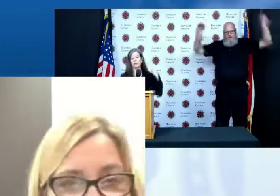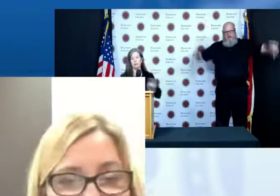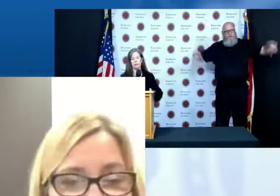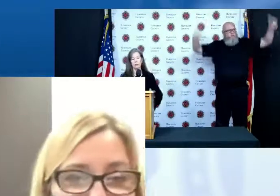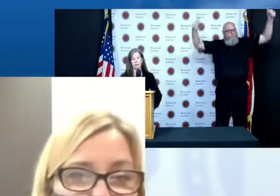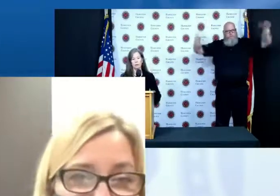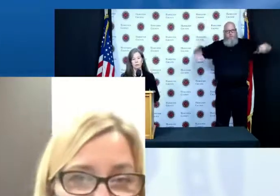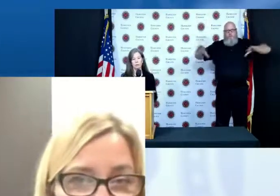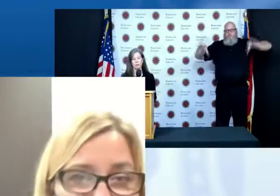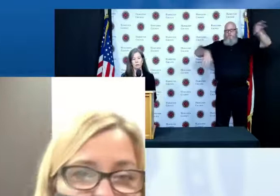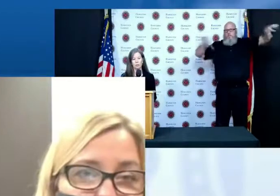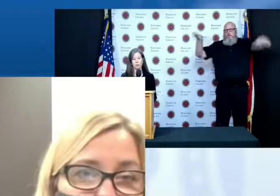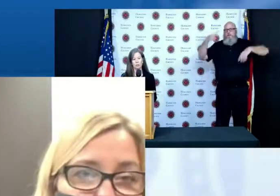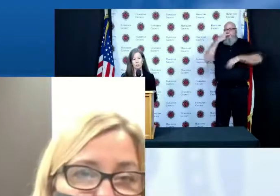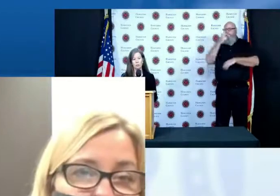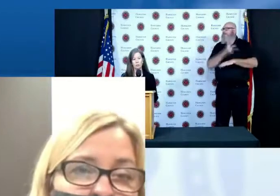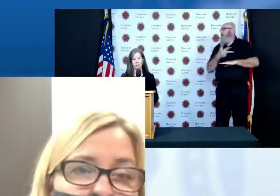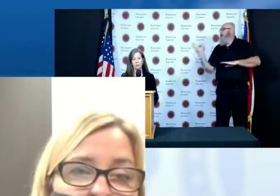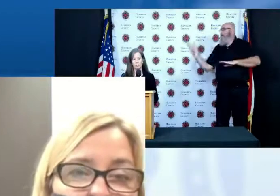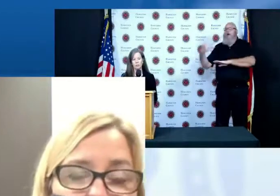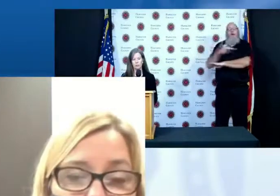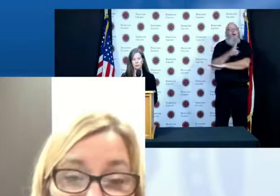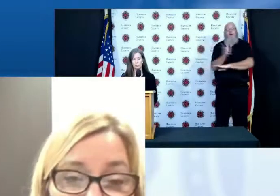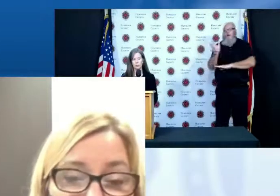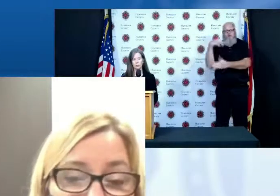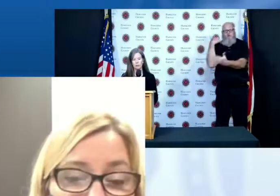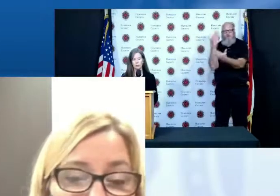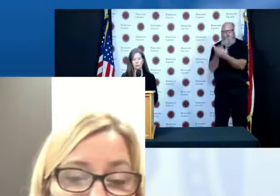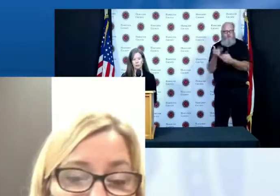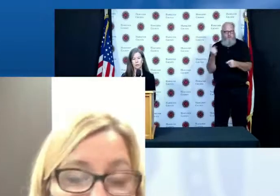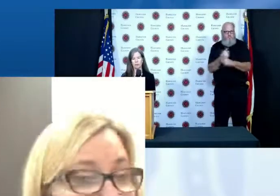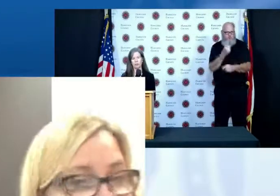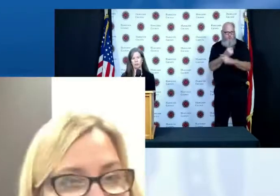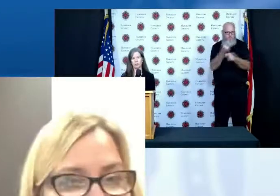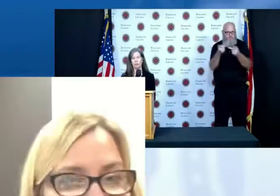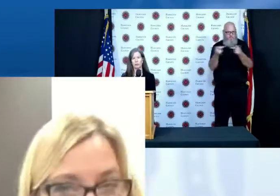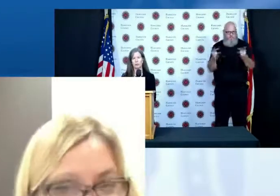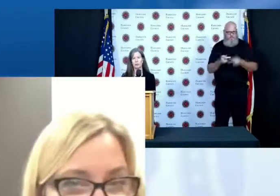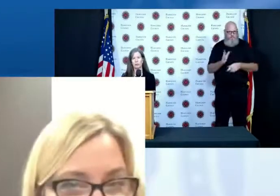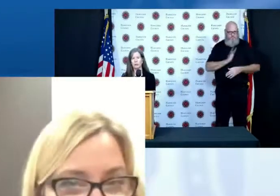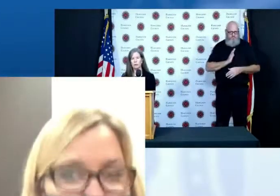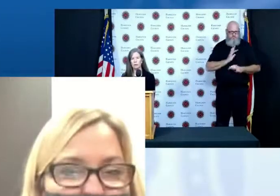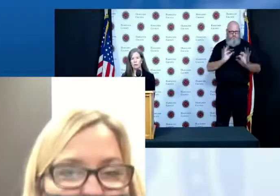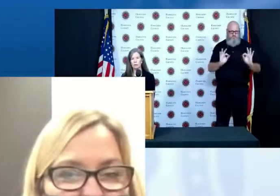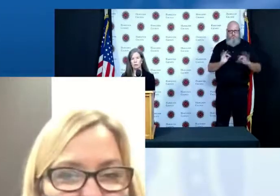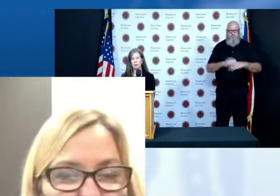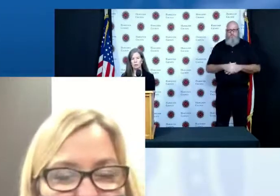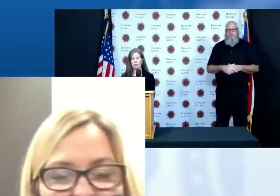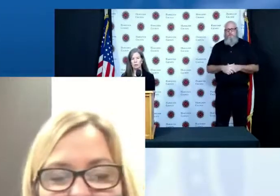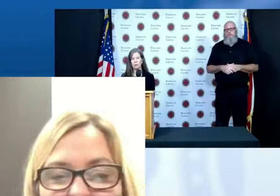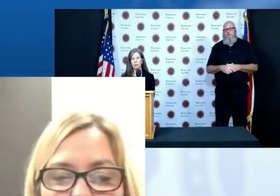have signage up directing the person to to the new Public Health Department's facility